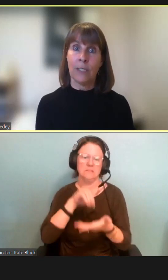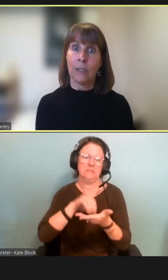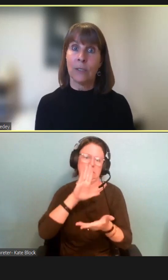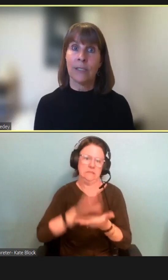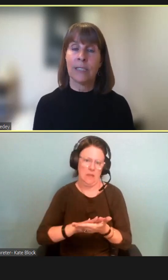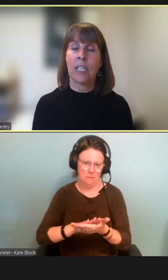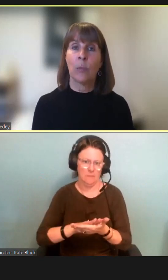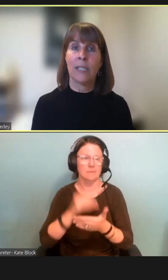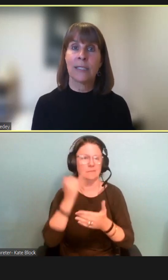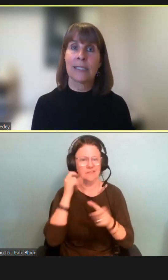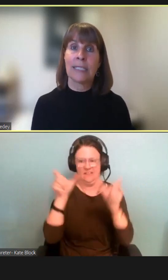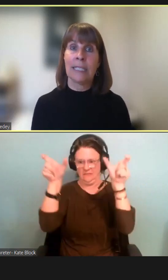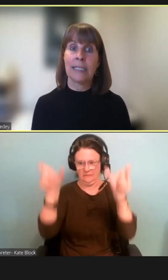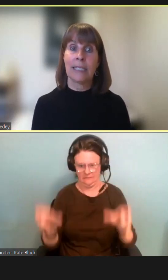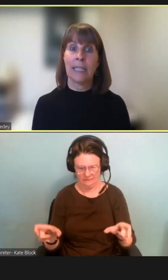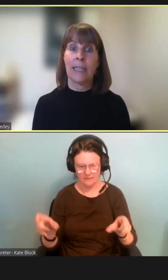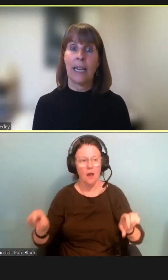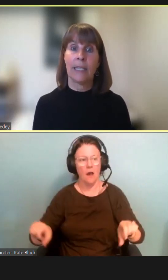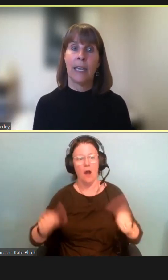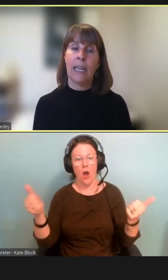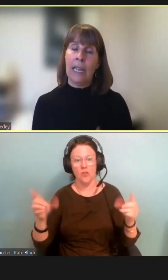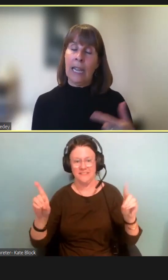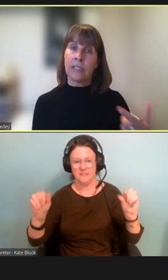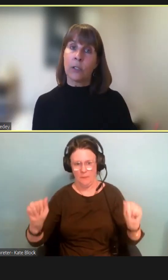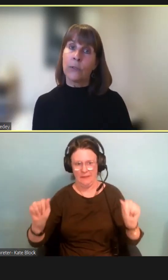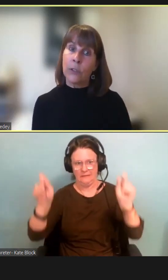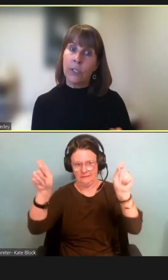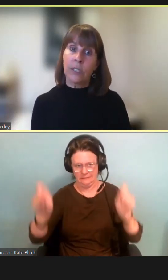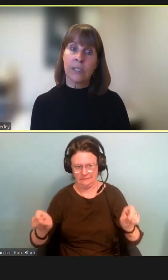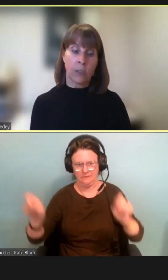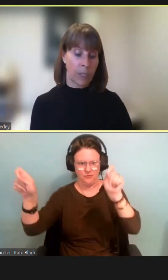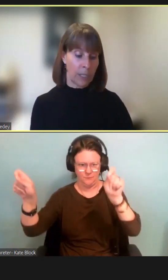in the database that's going to indicate that and so further considerations in